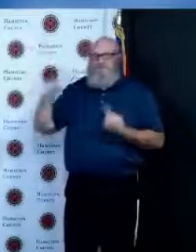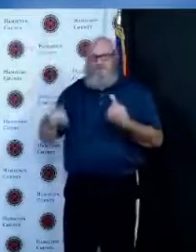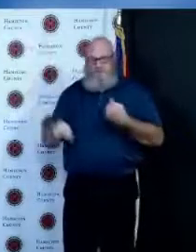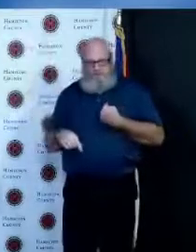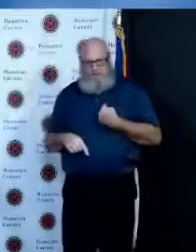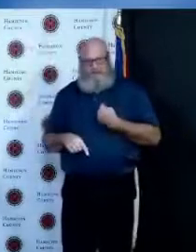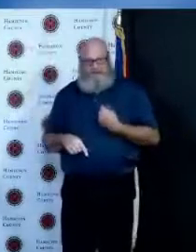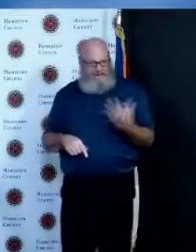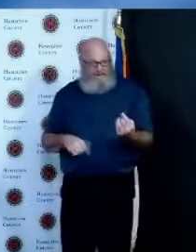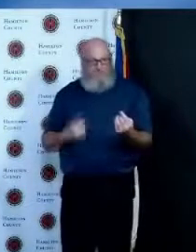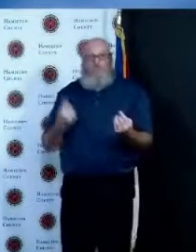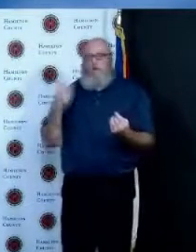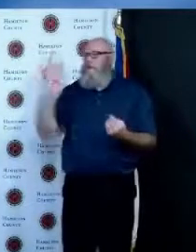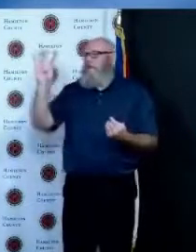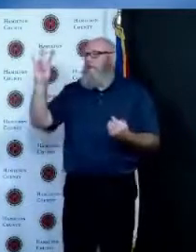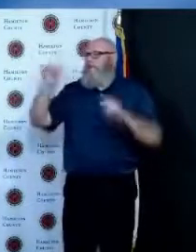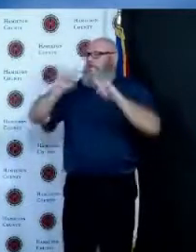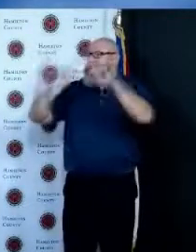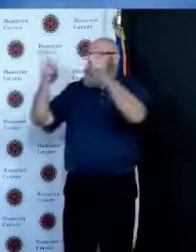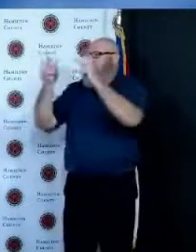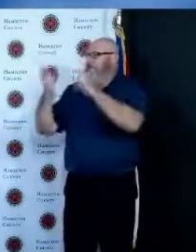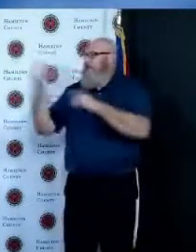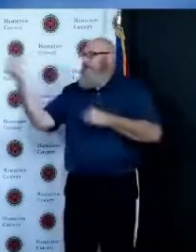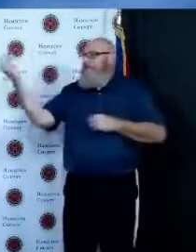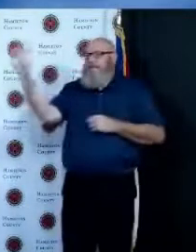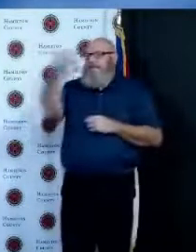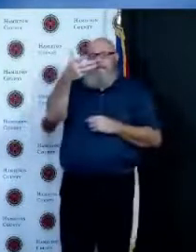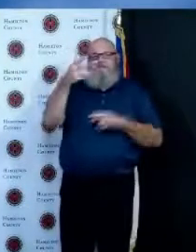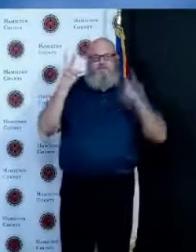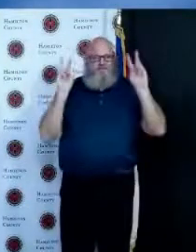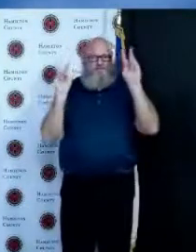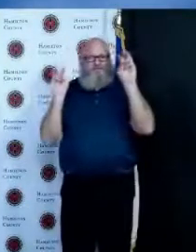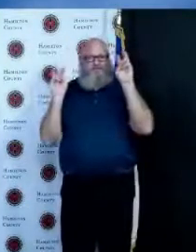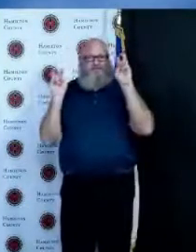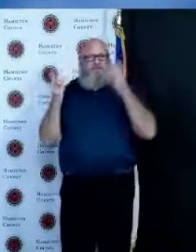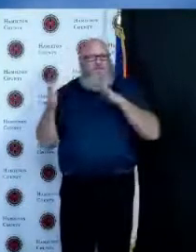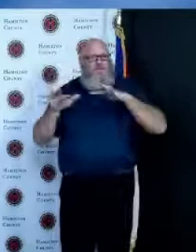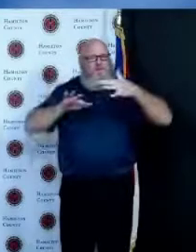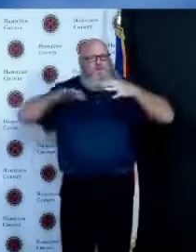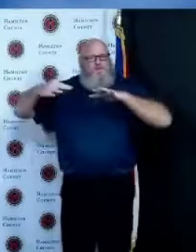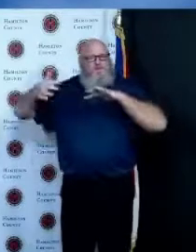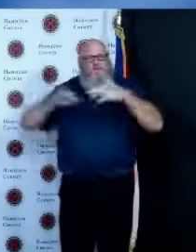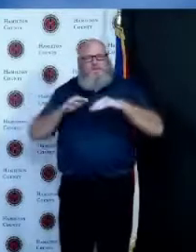into arms on Tuesday and the ones that come on Tuesday go into arms on Wednesday and similarly